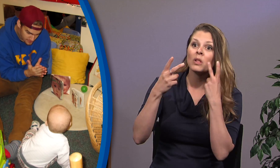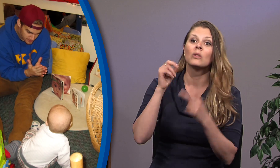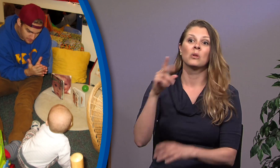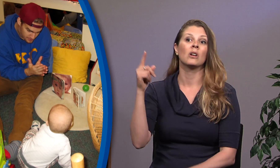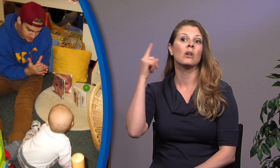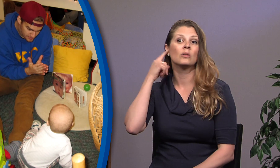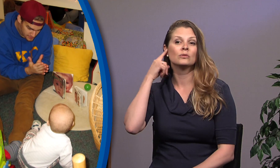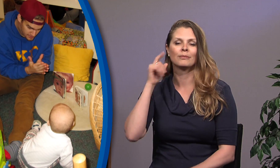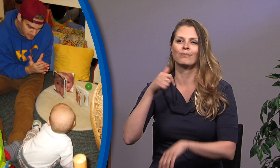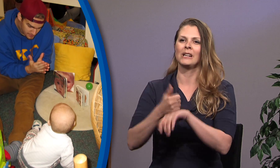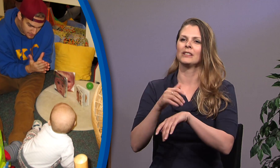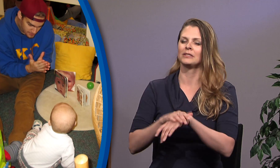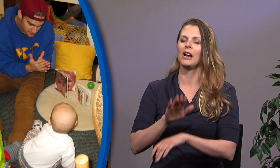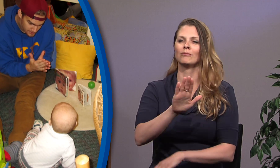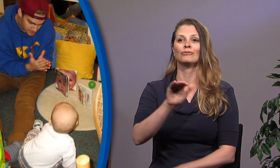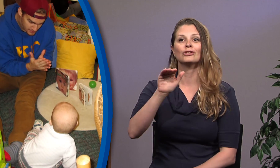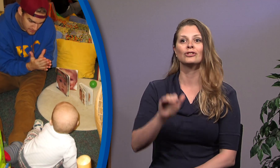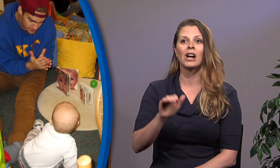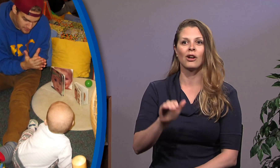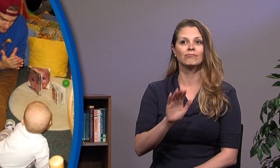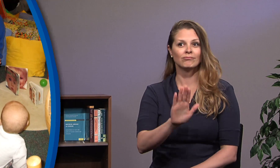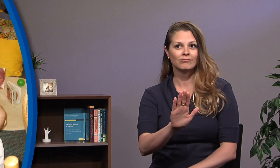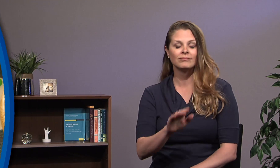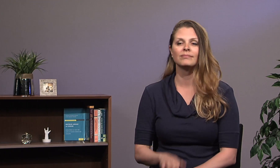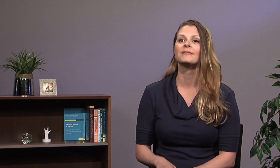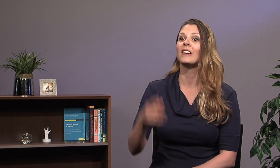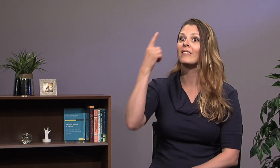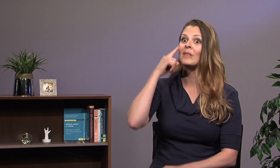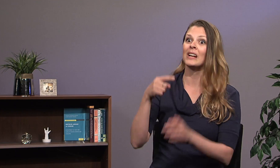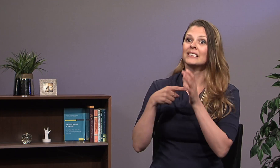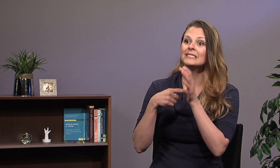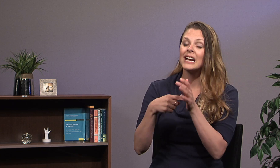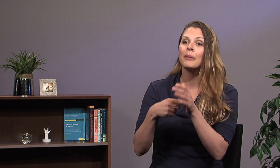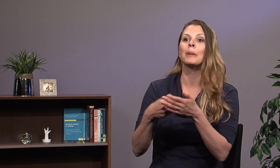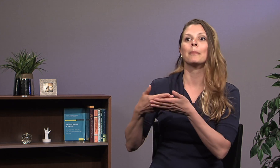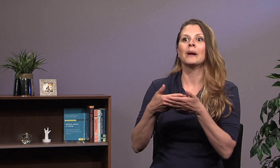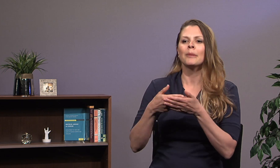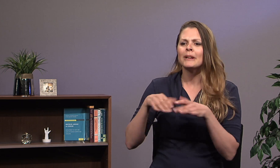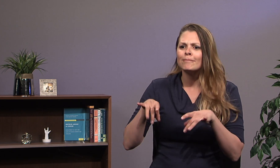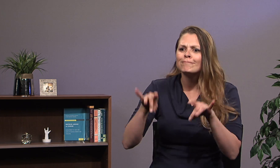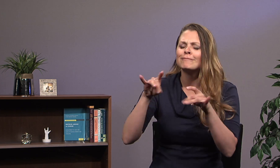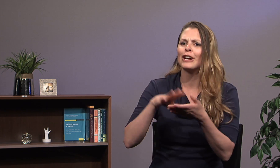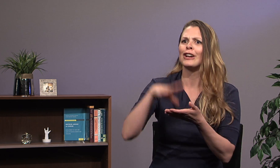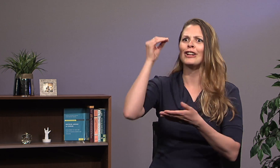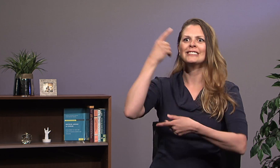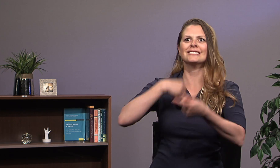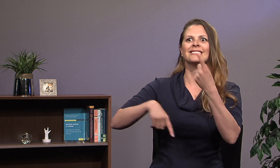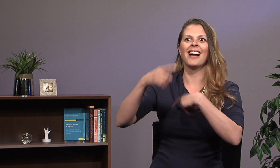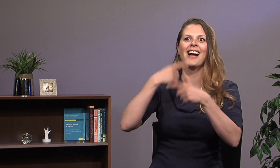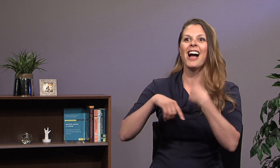be it visual and/or auditory - based on the characteristics of each child. For example, when a baby is acquiring sign language,